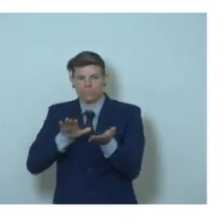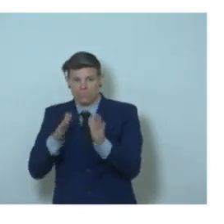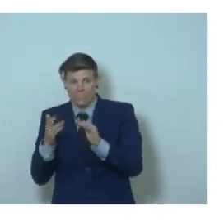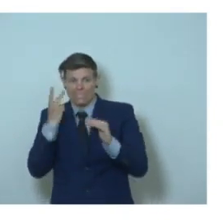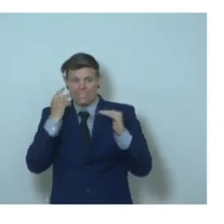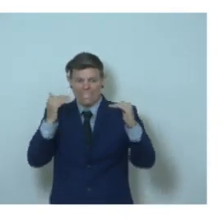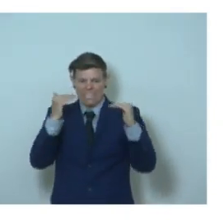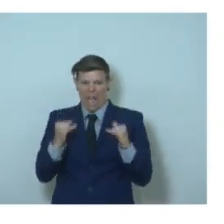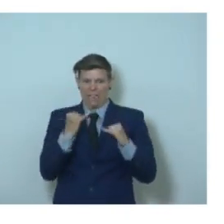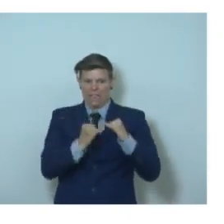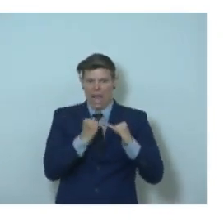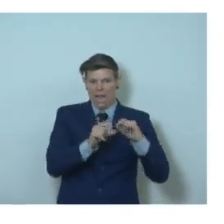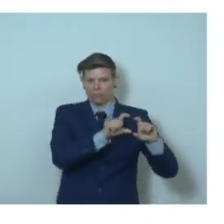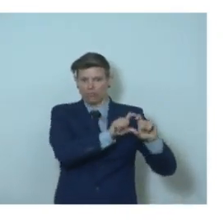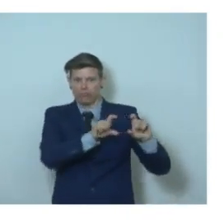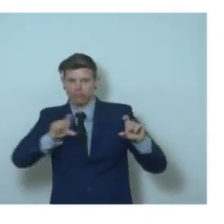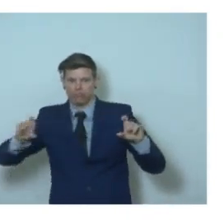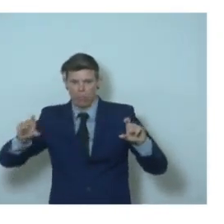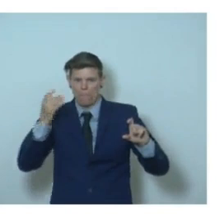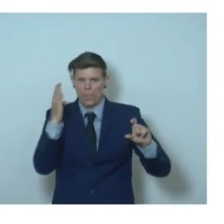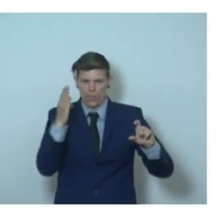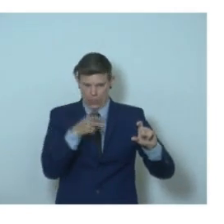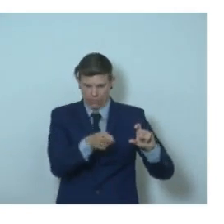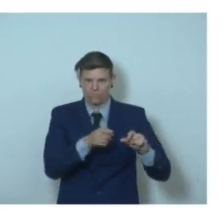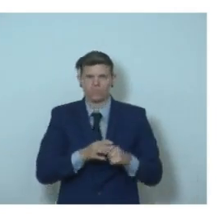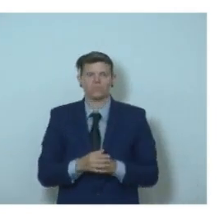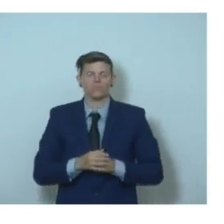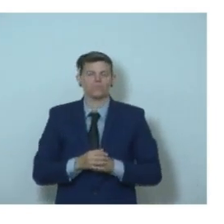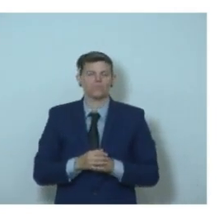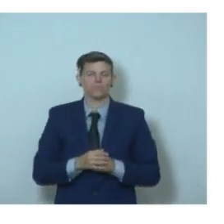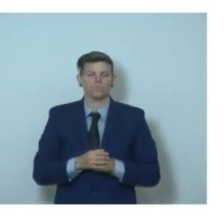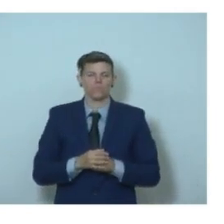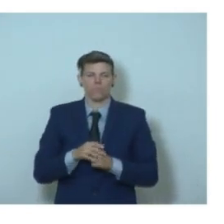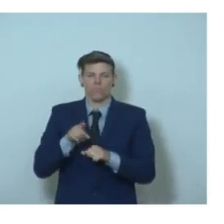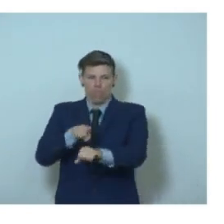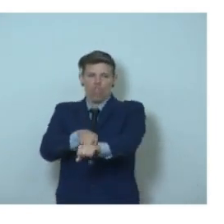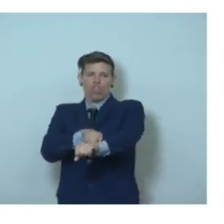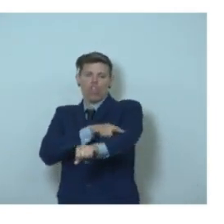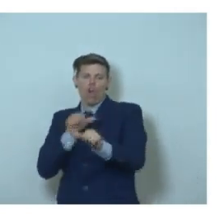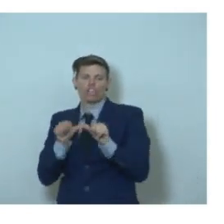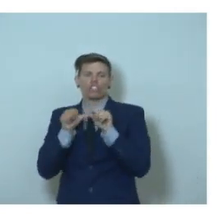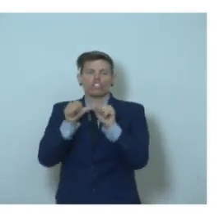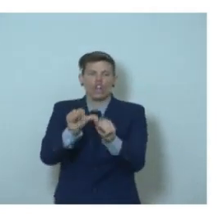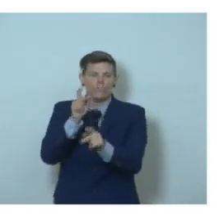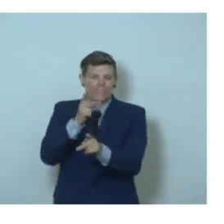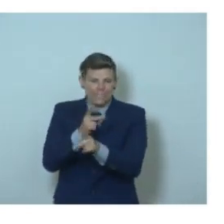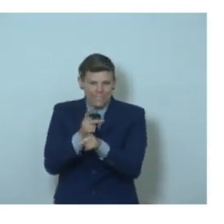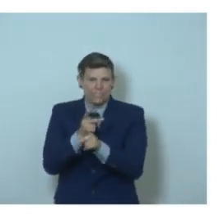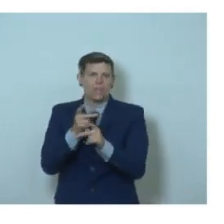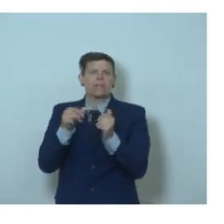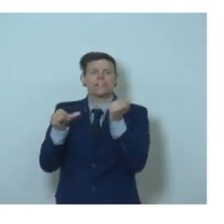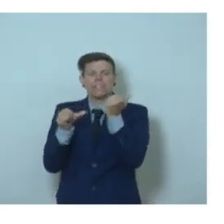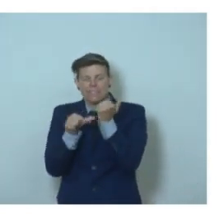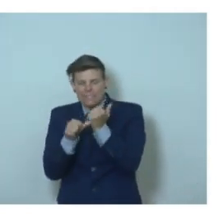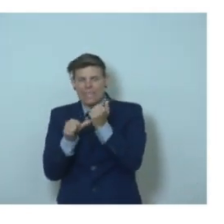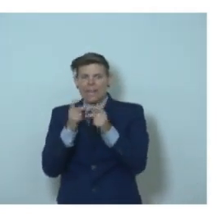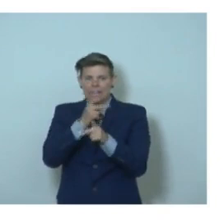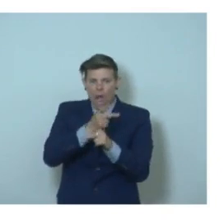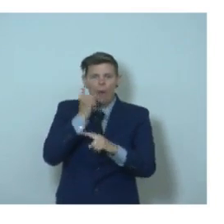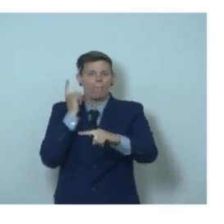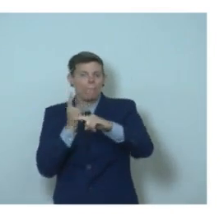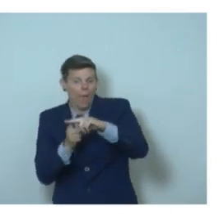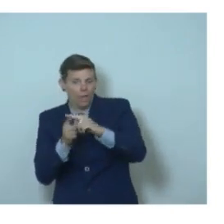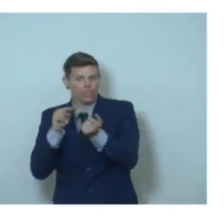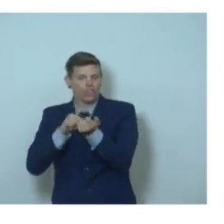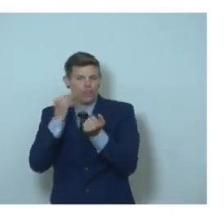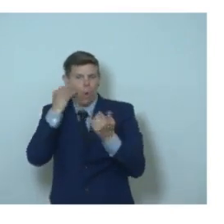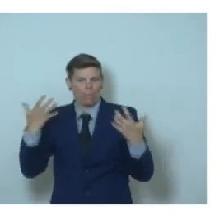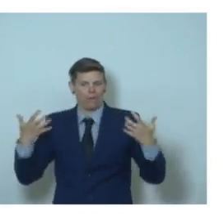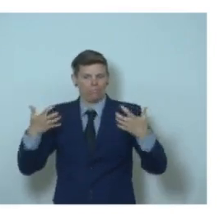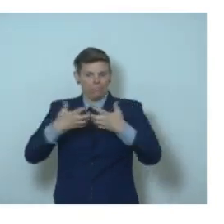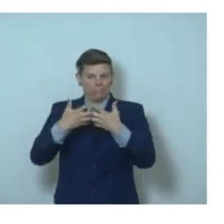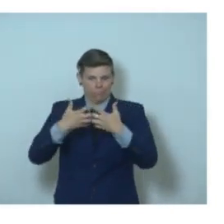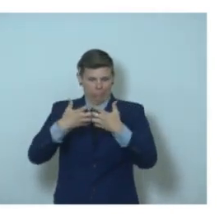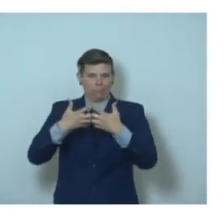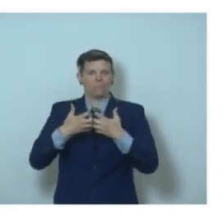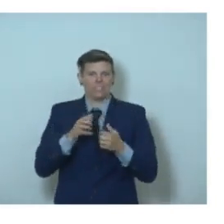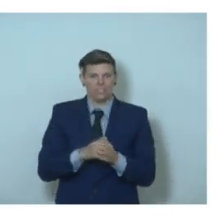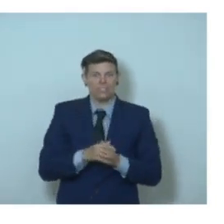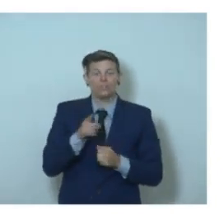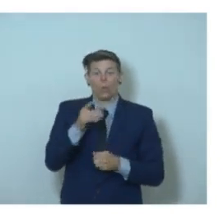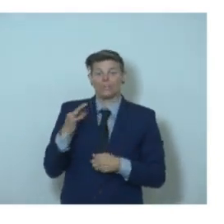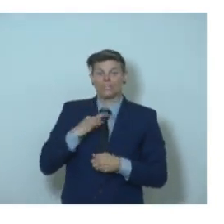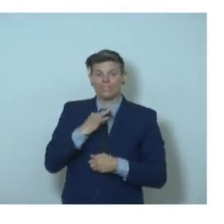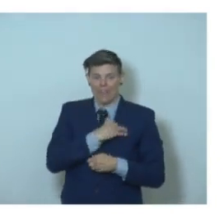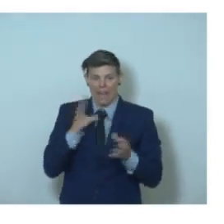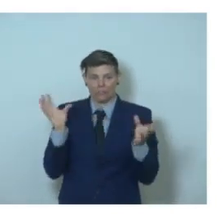HUNDRED AND THIRTY DEATHS THE BOTTOM LINE GIVES YOU THE TOTAL NUMBER OF INDIVIDUALS IN BOTH LONG TERM AND IN THE LONG TERM CARE, WHICH WE CONSIDERED BOTH NURSING HOMES AND ASSISTED